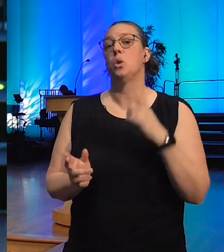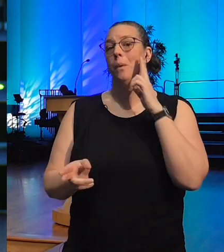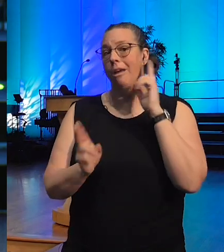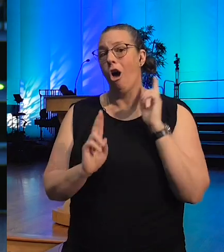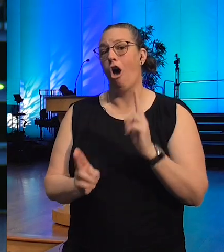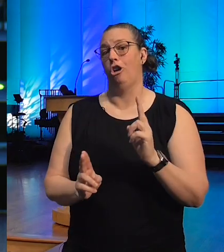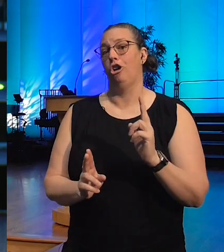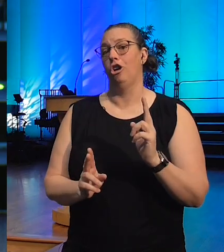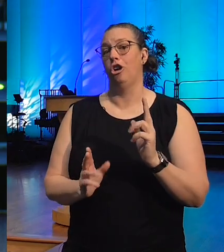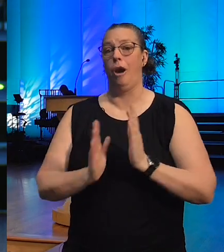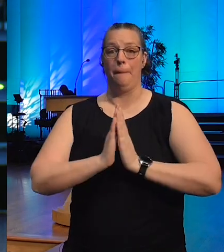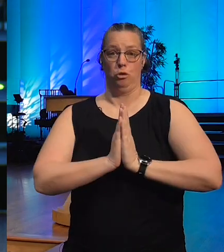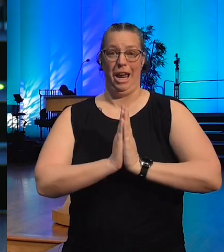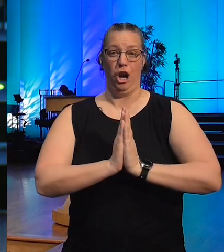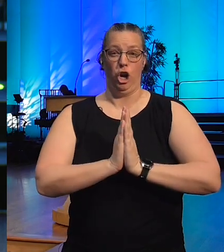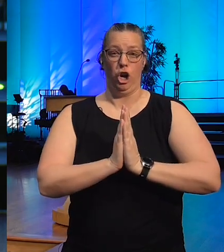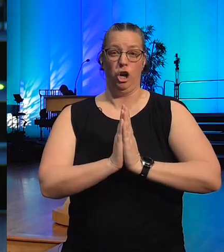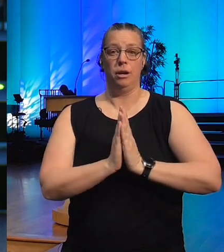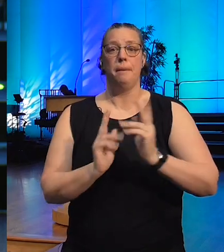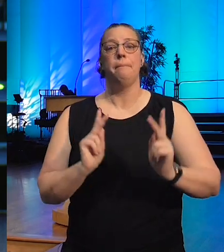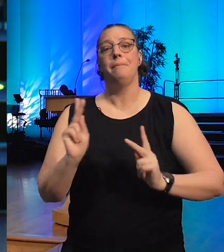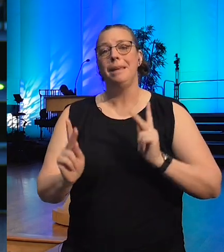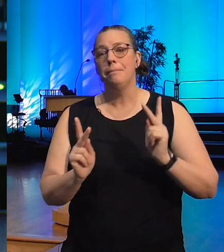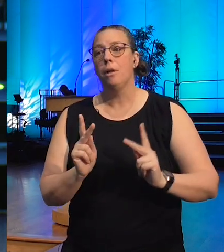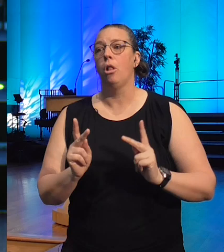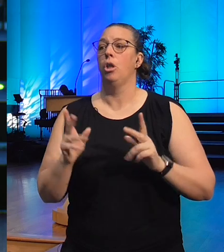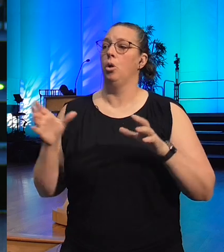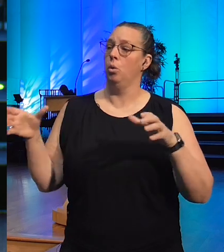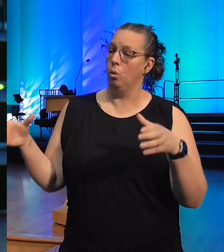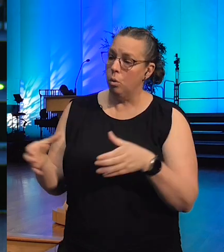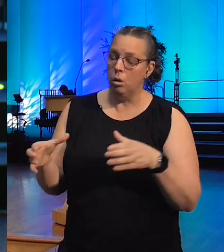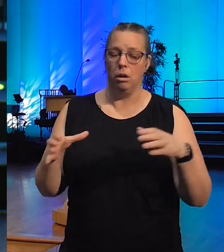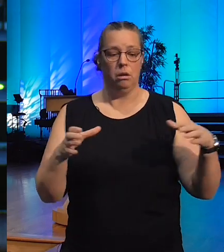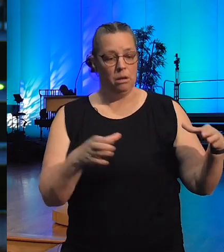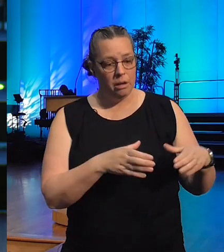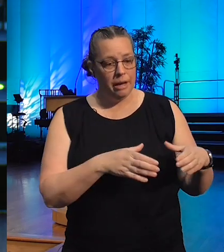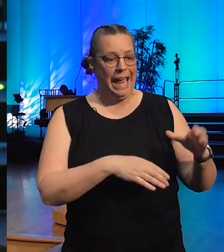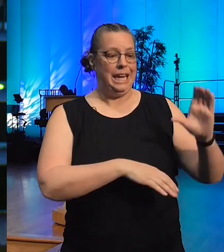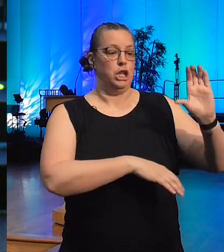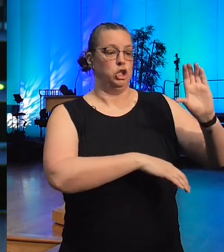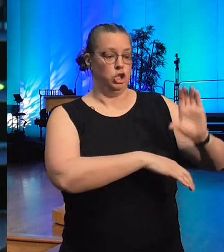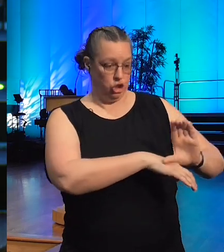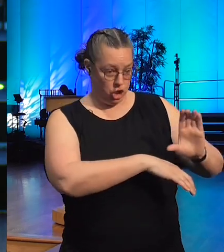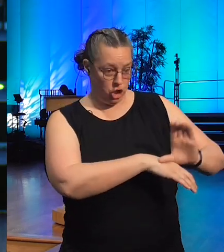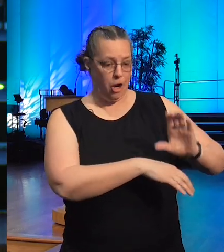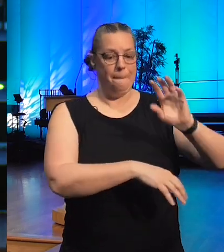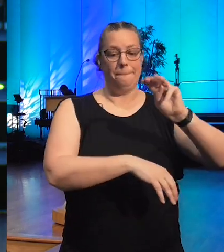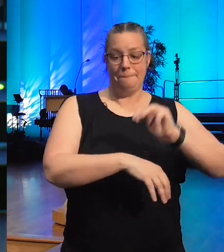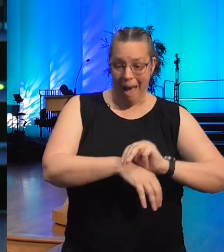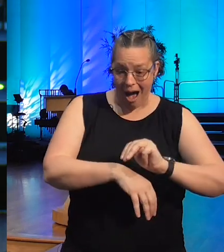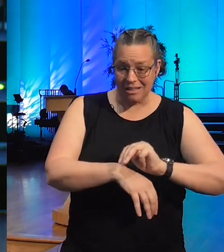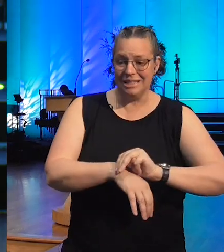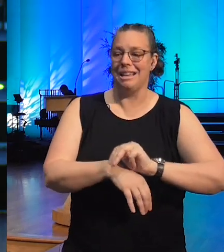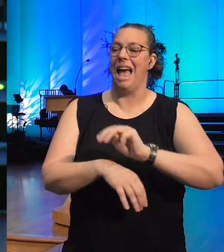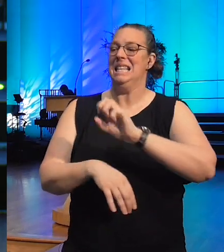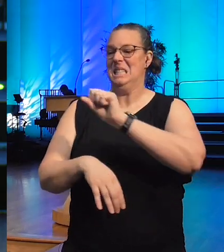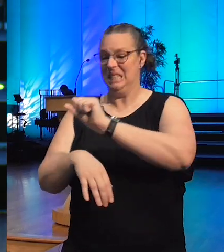come together to worship God in a chapel in a synagogue um in a mosque uh and yet um there's